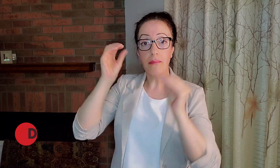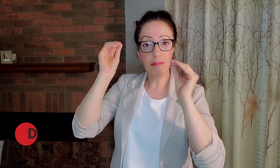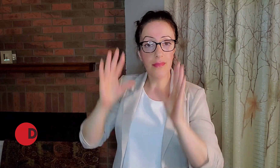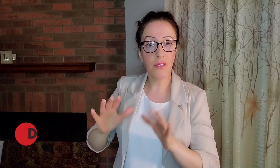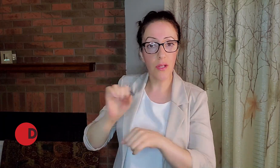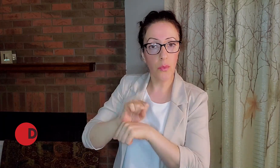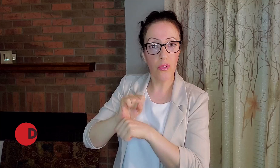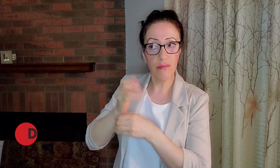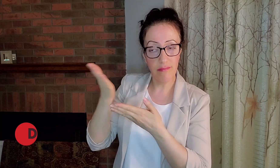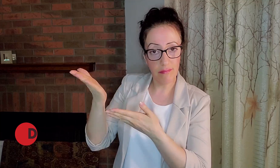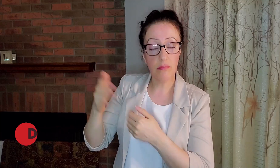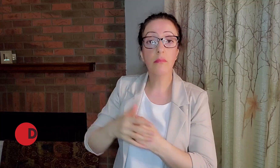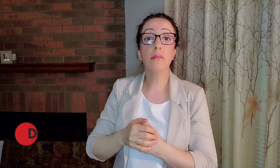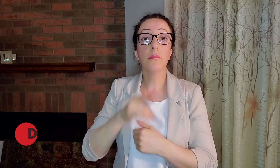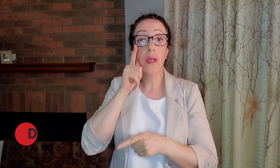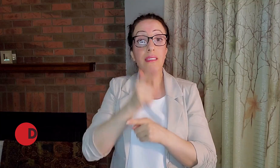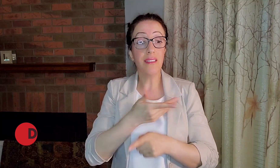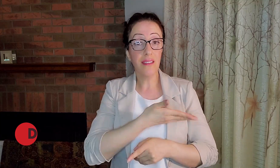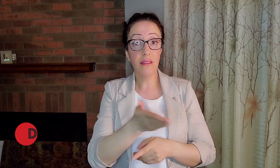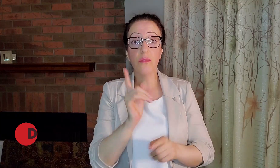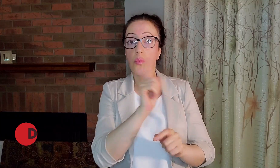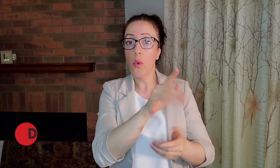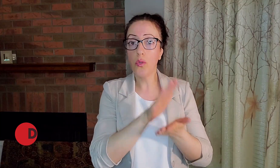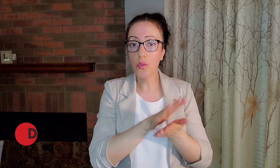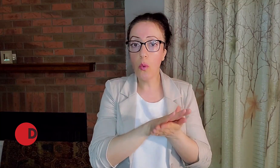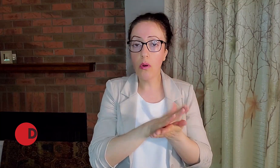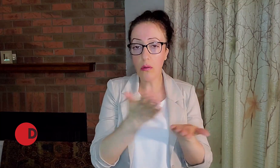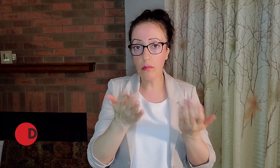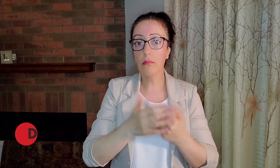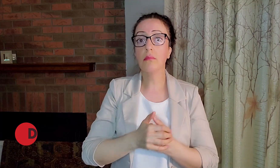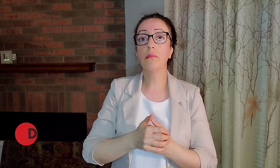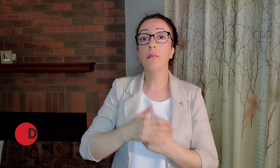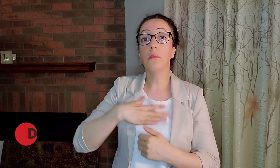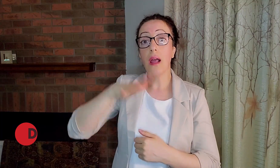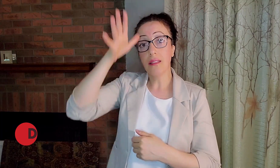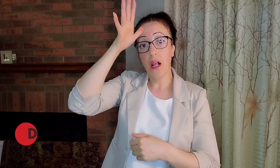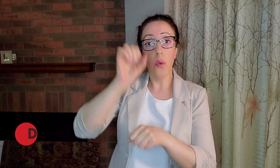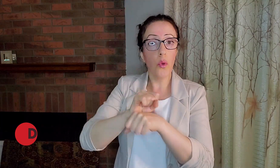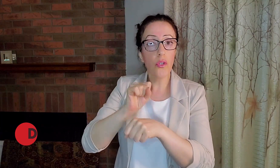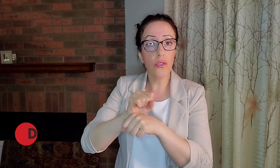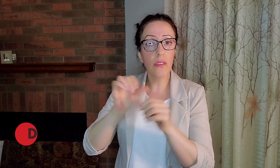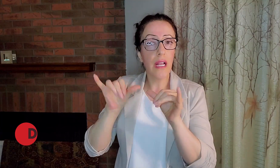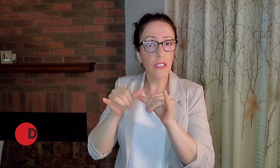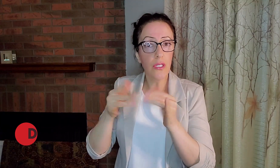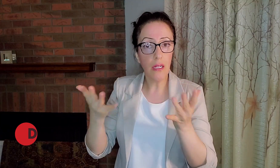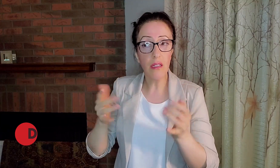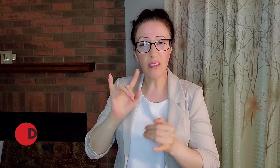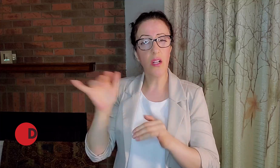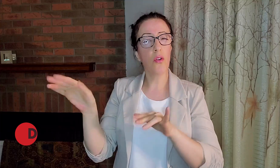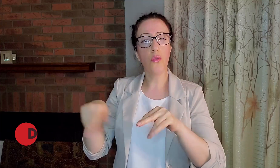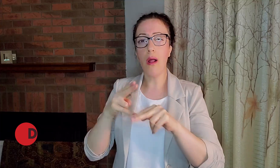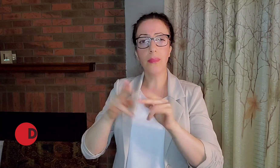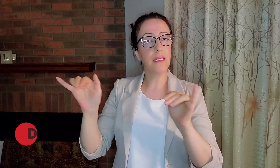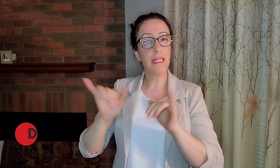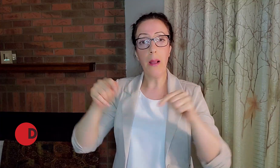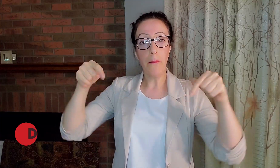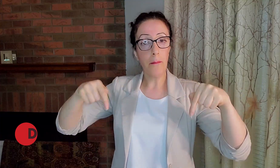My mom was a teacher, and my sisters went to school. My dad worked as an engineer,